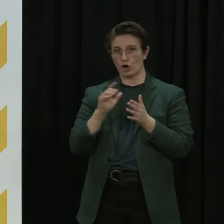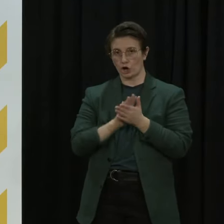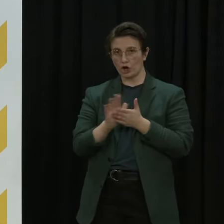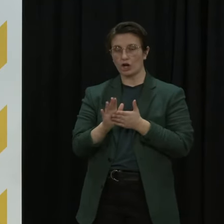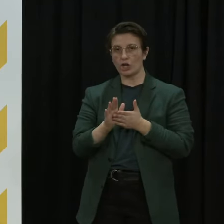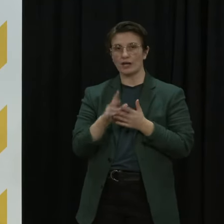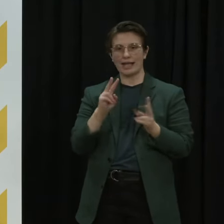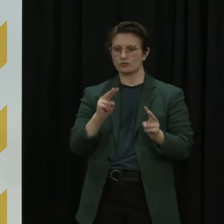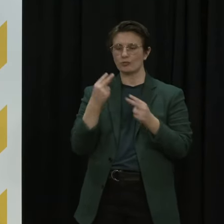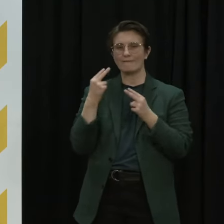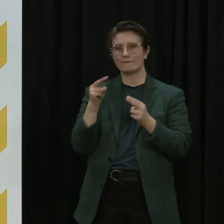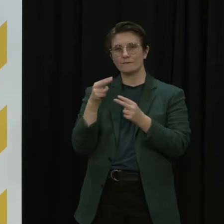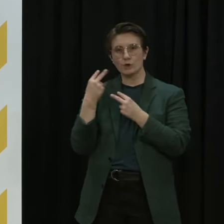health asked Prof Murdoch and